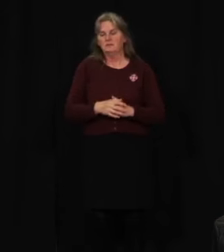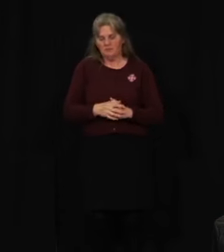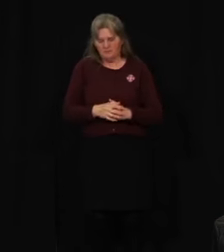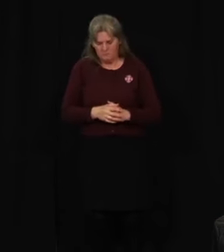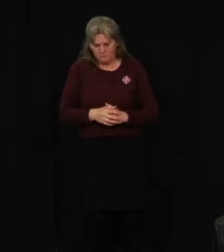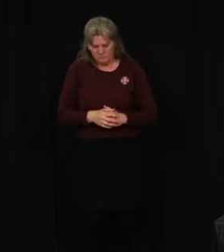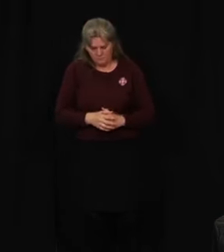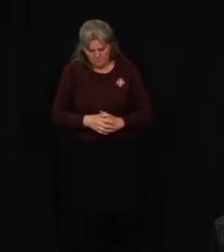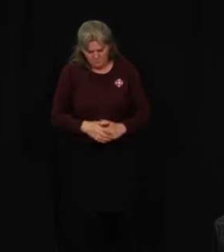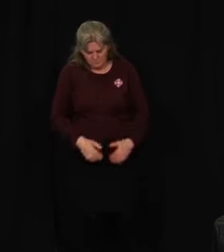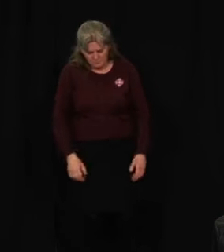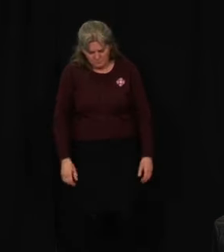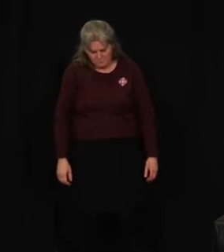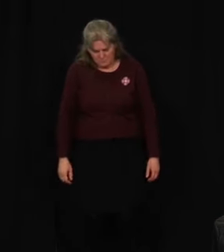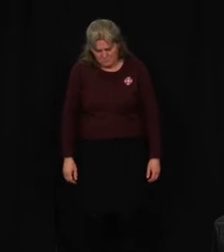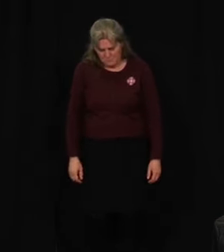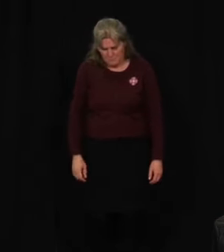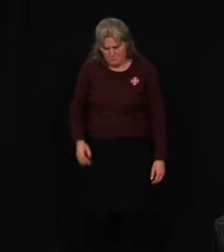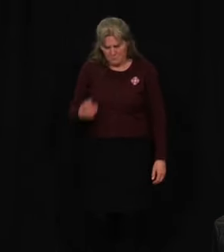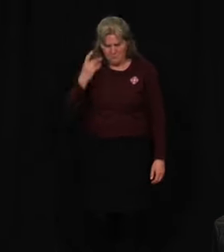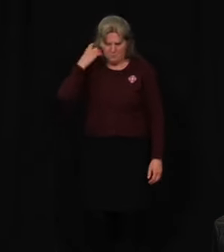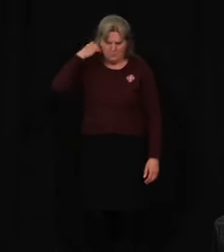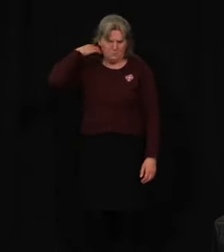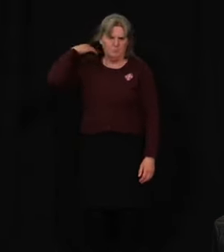anywhere from weeks to months, and as we say I think the first